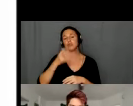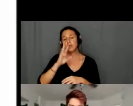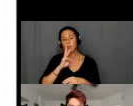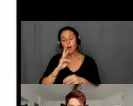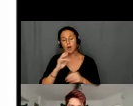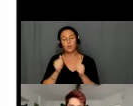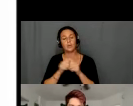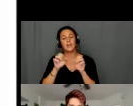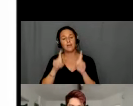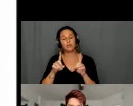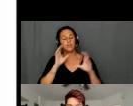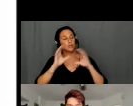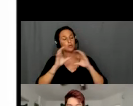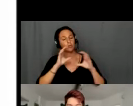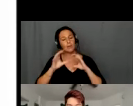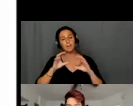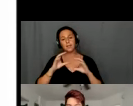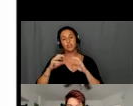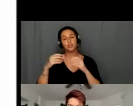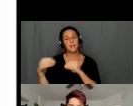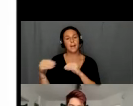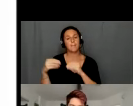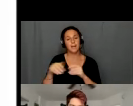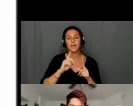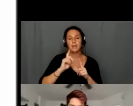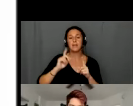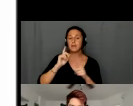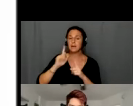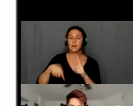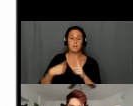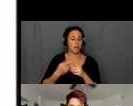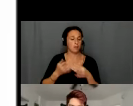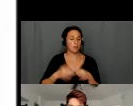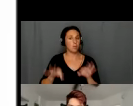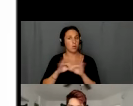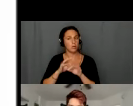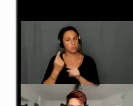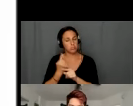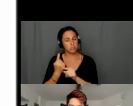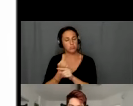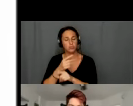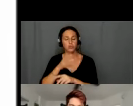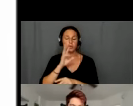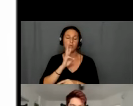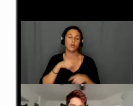communications campaign about the importance of regularly drinking water during extreme heat days.